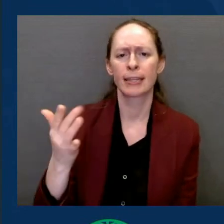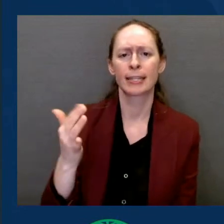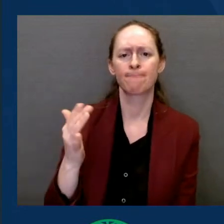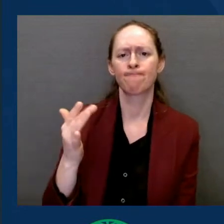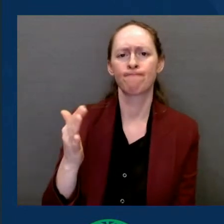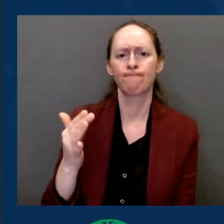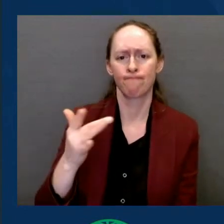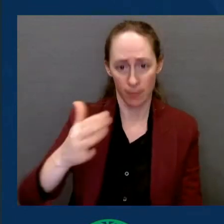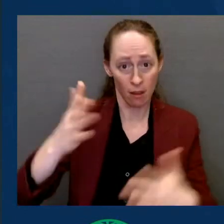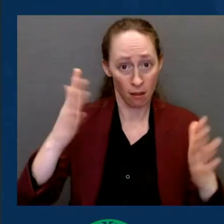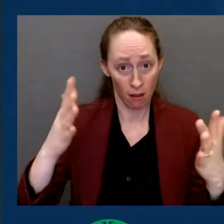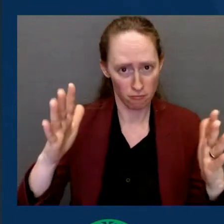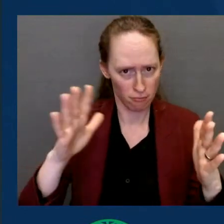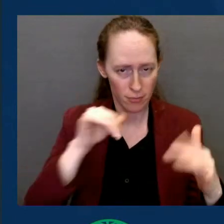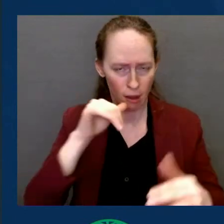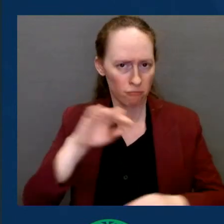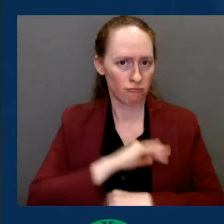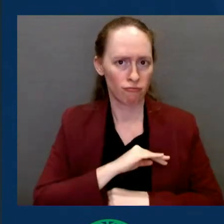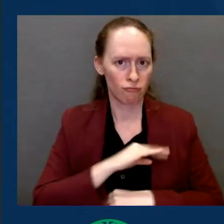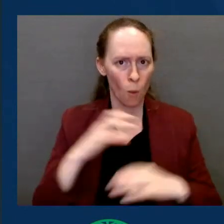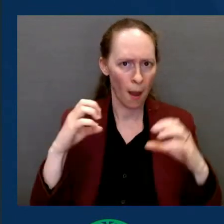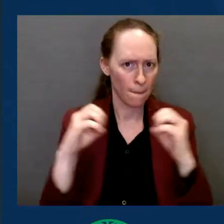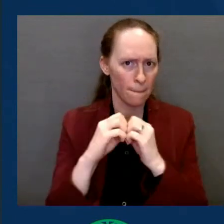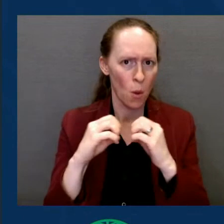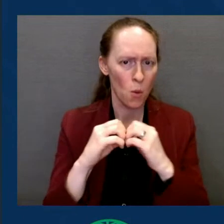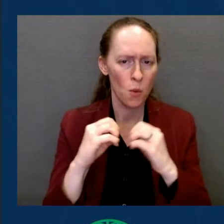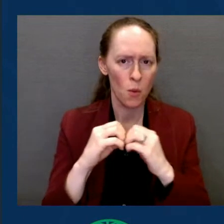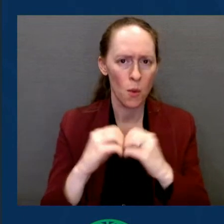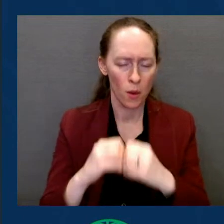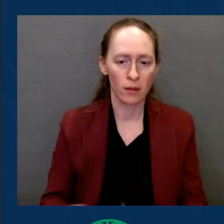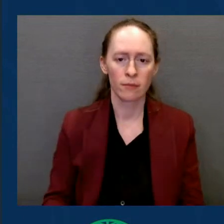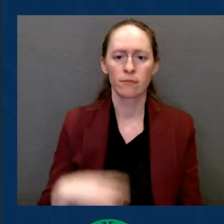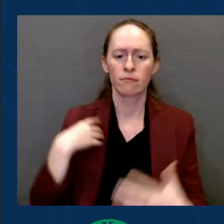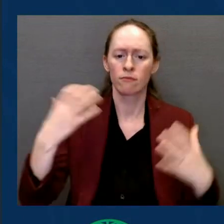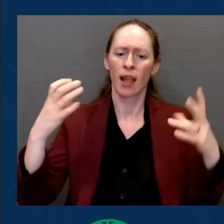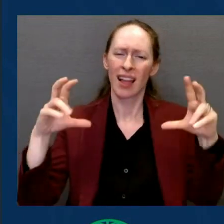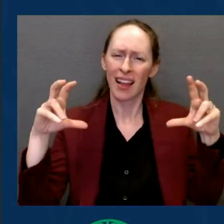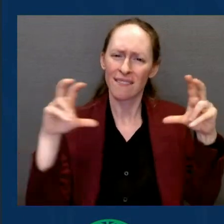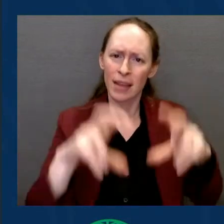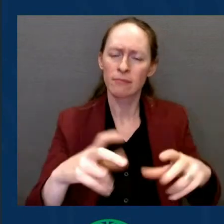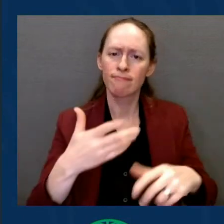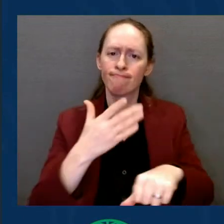in trade and transportation infrastructure, like the Millennium Challenge Corporation Regional transit --